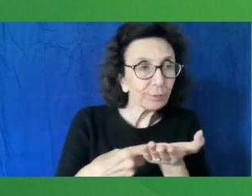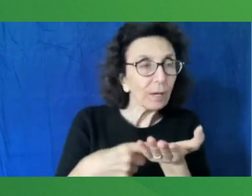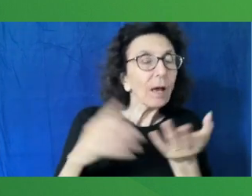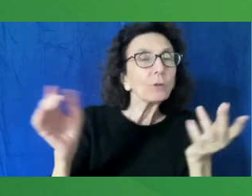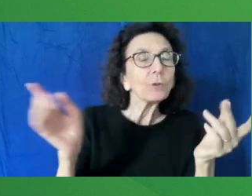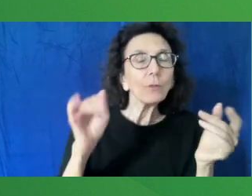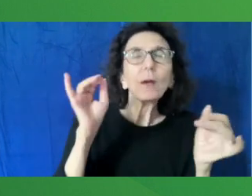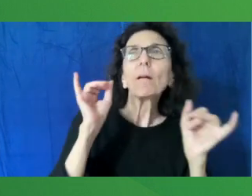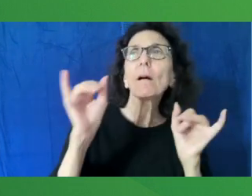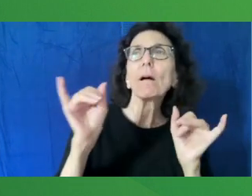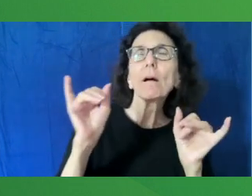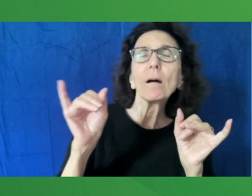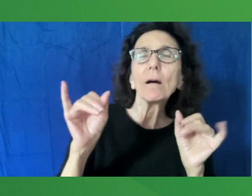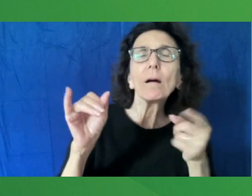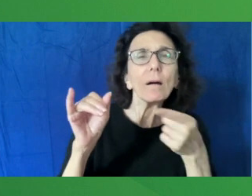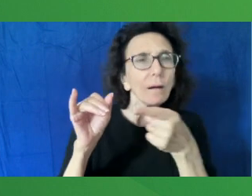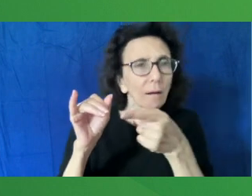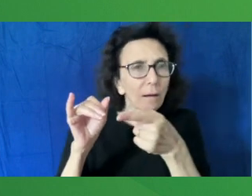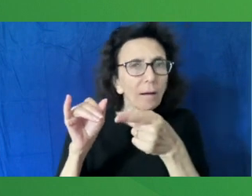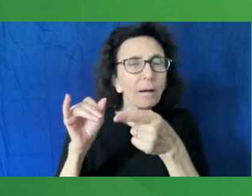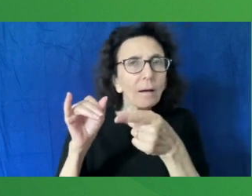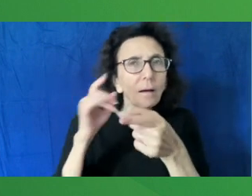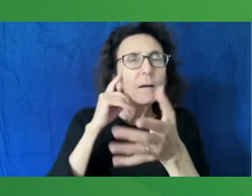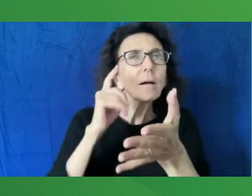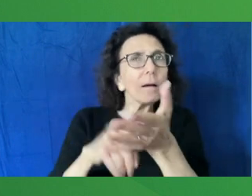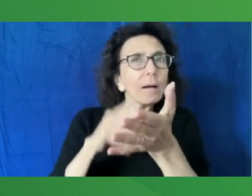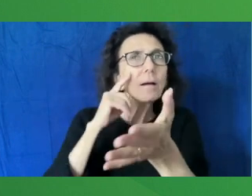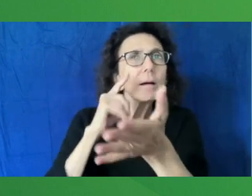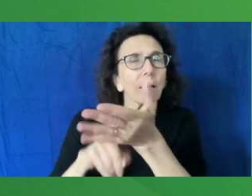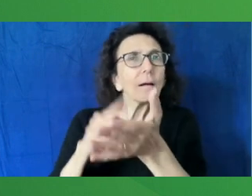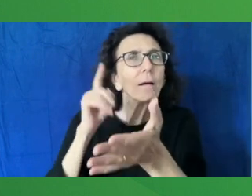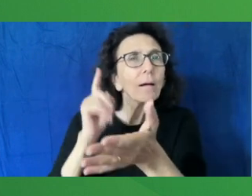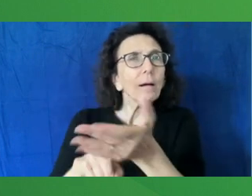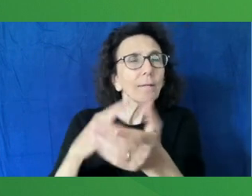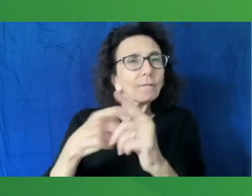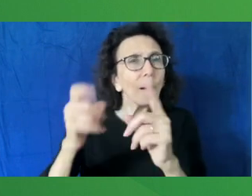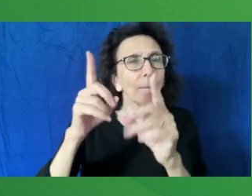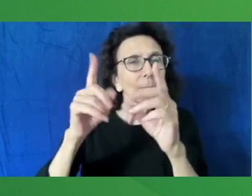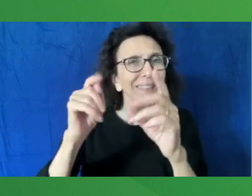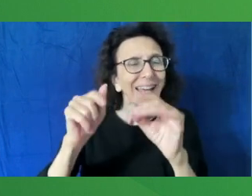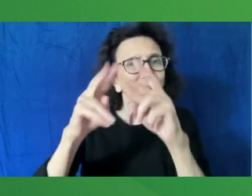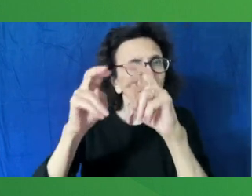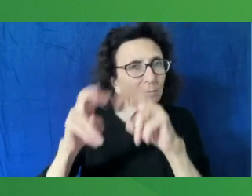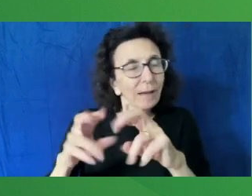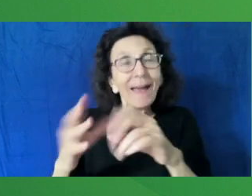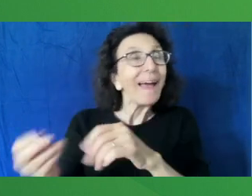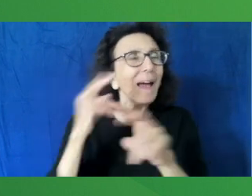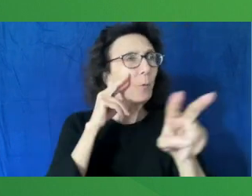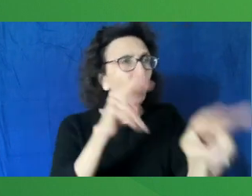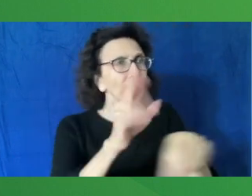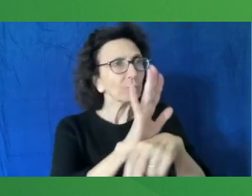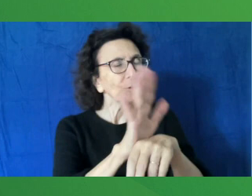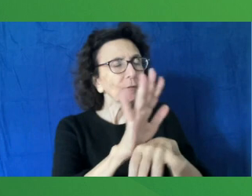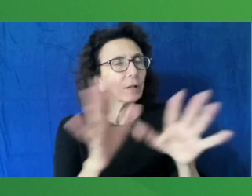they identified, both from analyzing the data and from watching the film to build an explanation